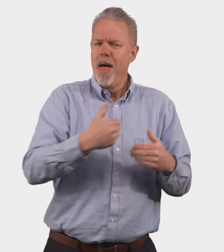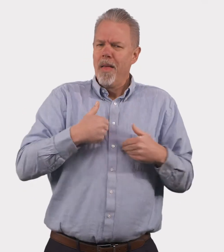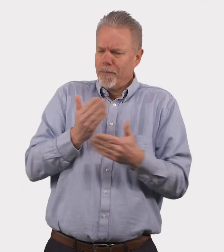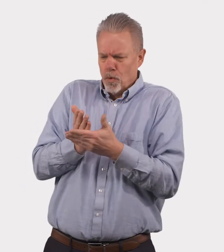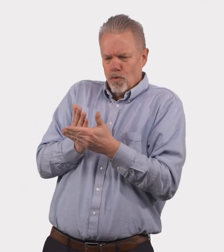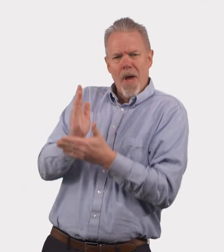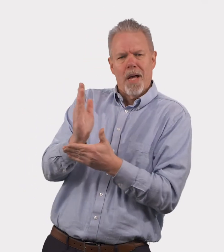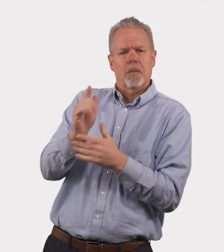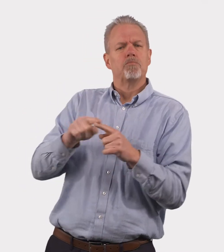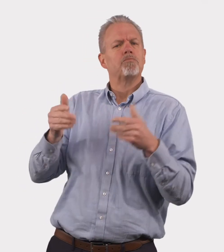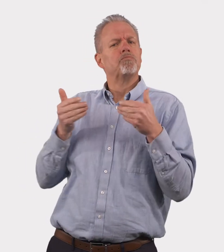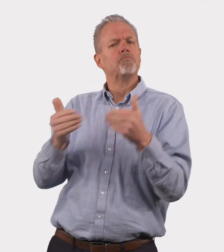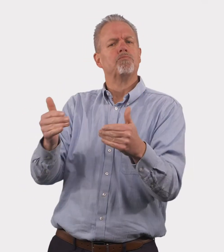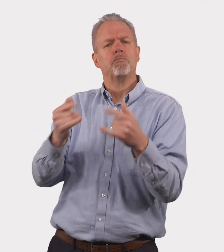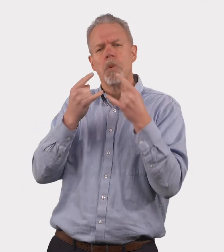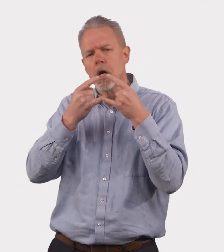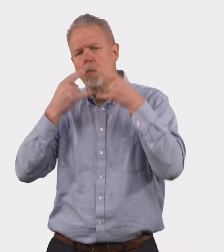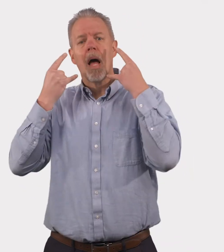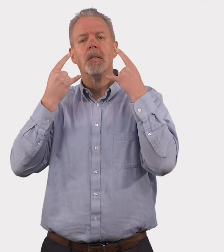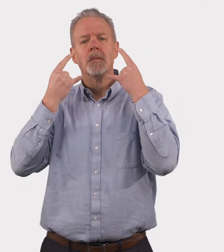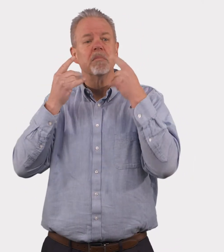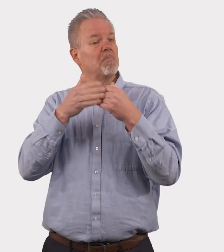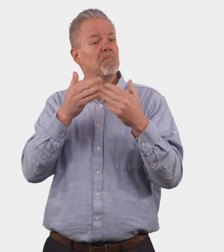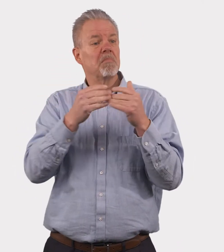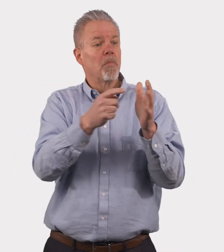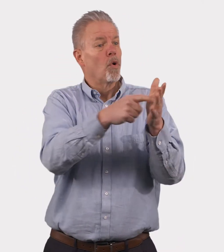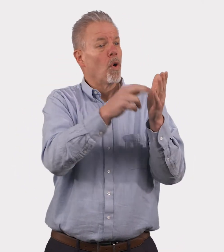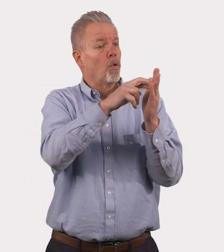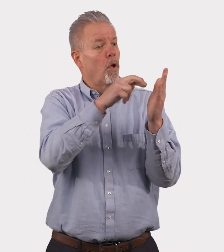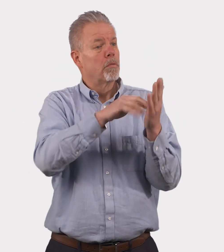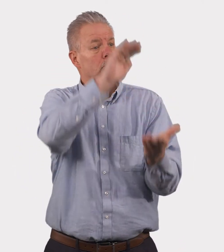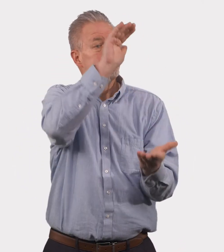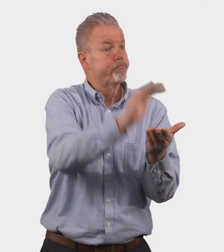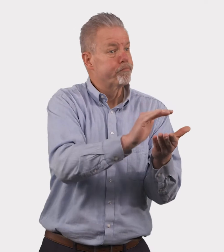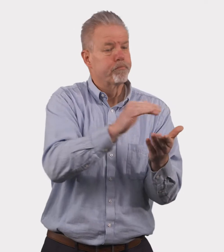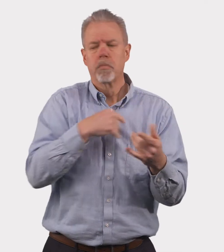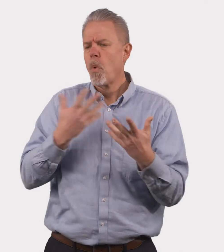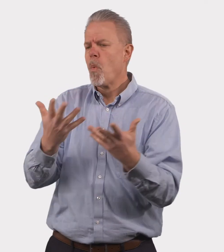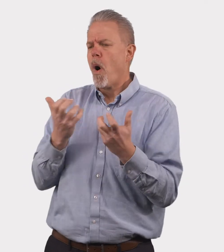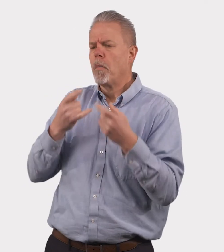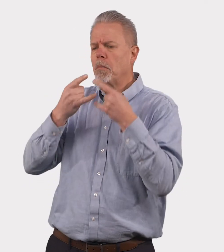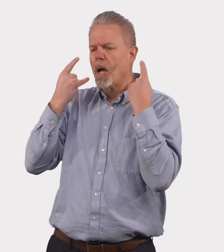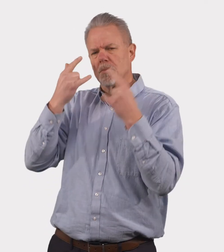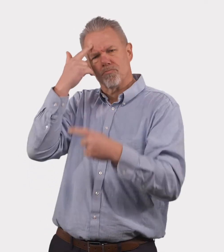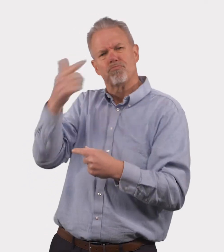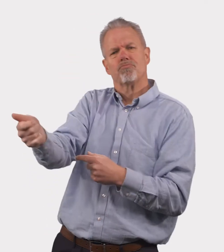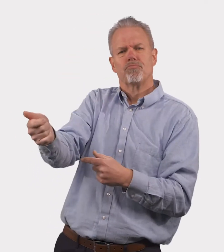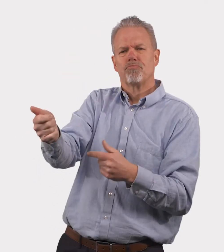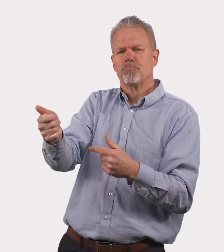As masking rules evolve, we want to emphasize that everyone has the absolute right